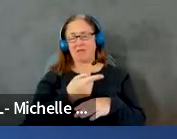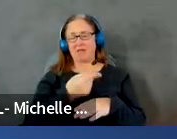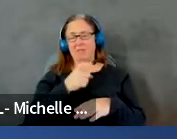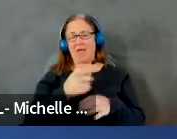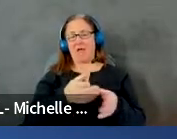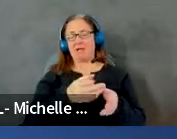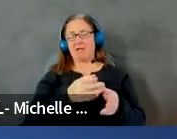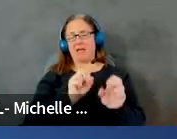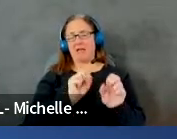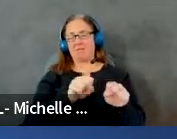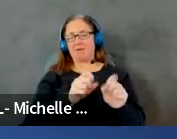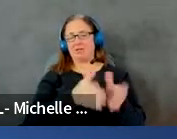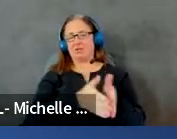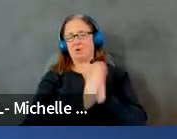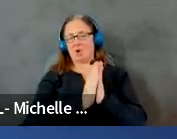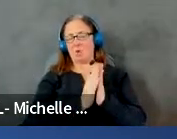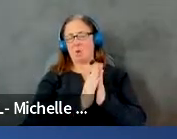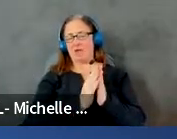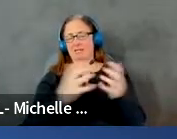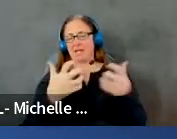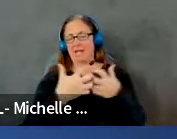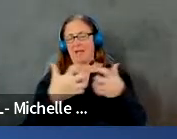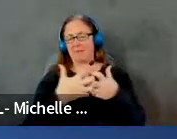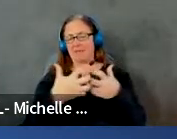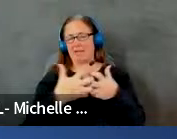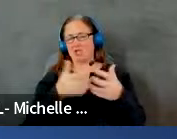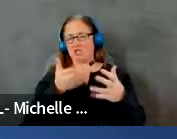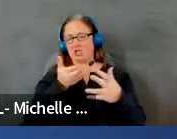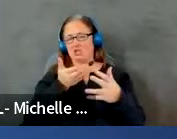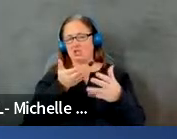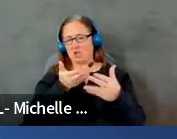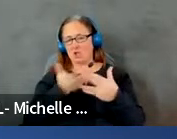accommodations if they may need them. If they're in the hiring process. And employees with